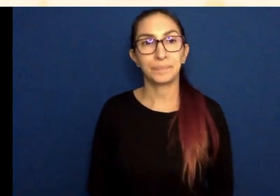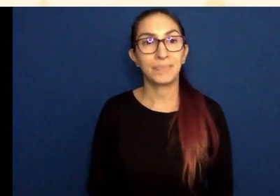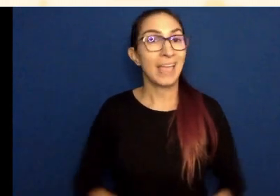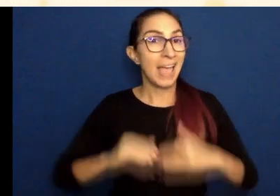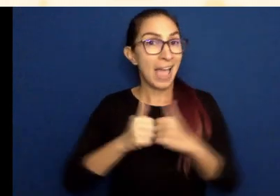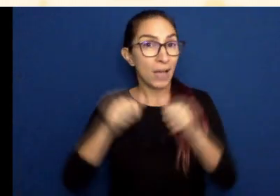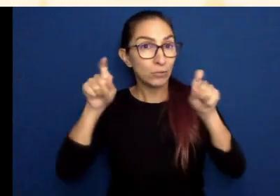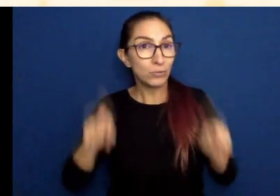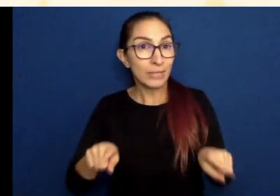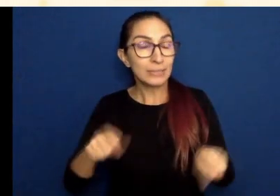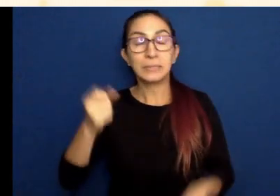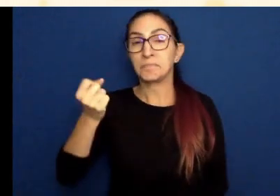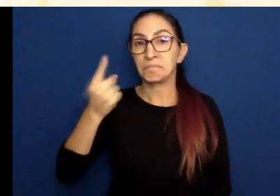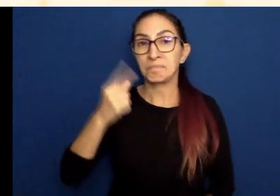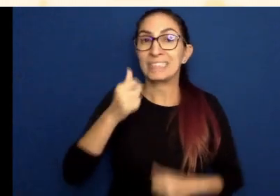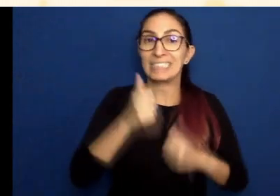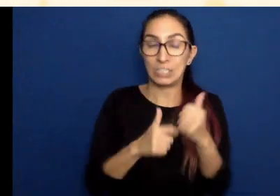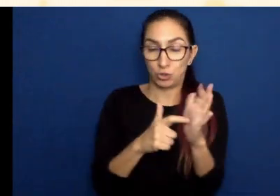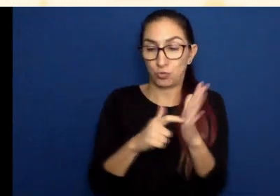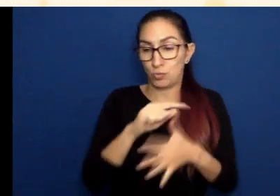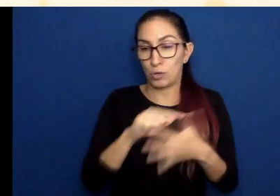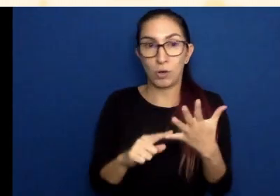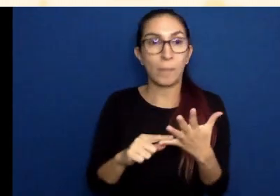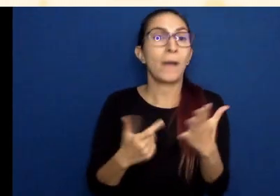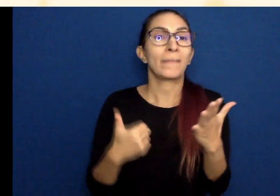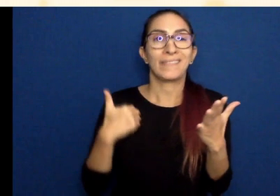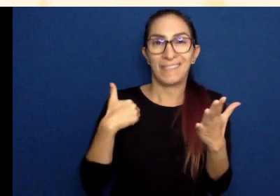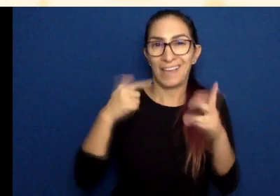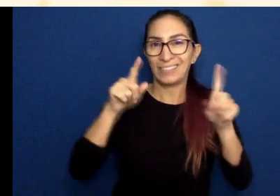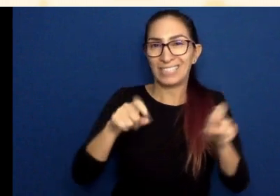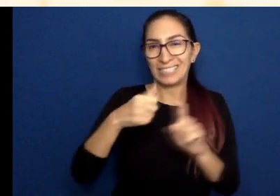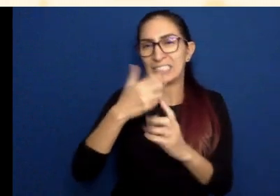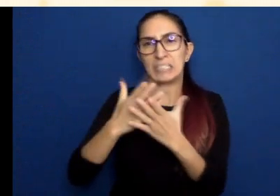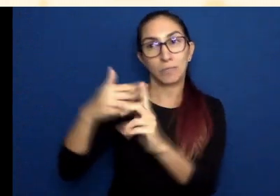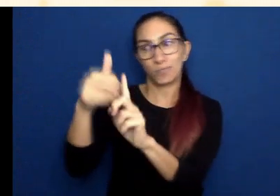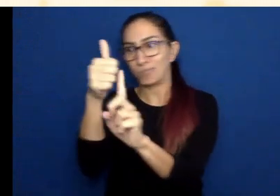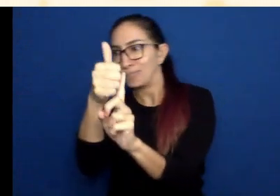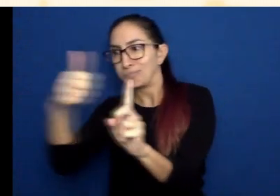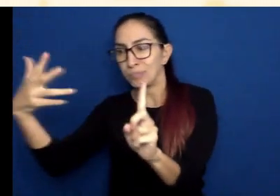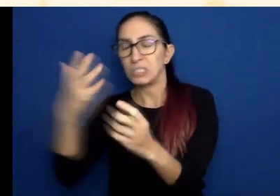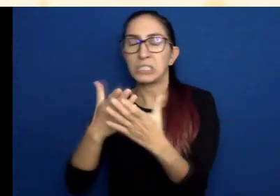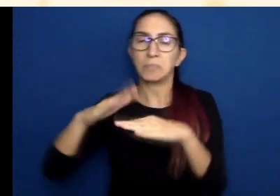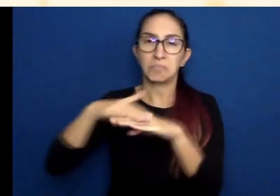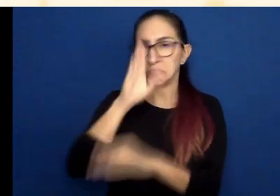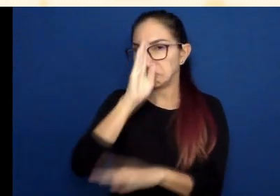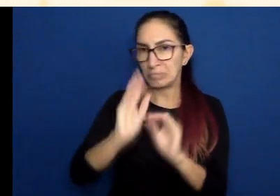Each one of our requirements has a how to test section, some more detailed than others. This one's fairly straightforward.